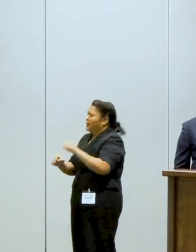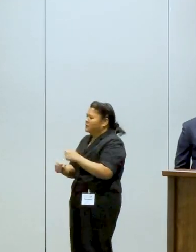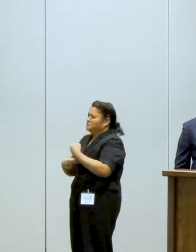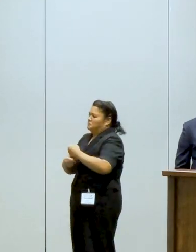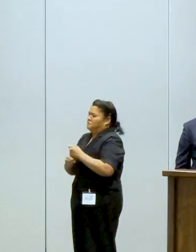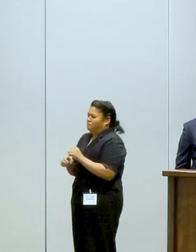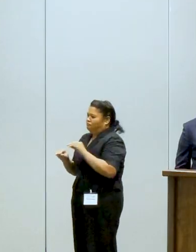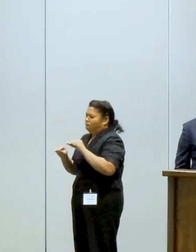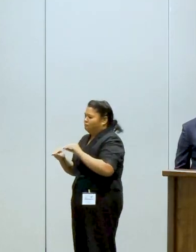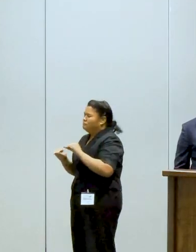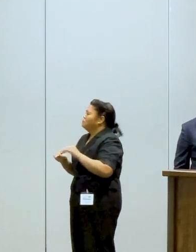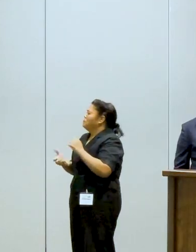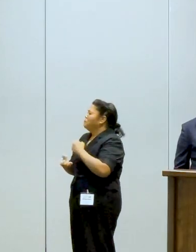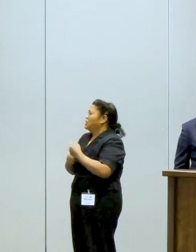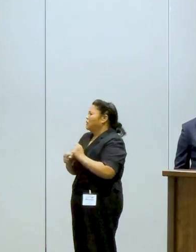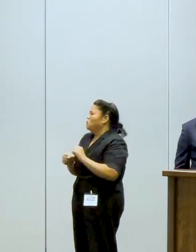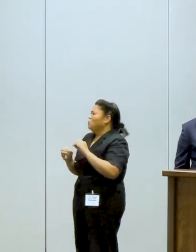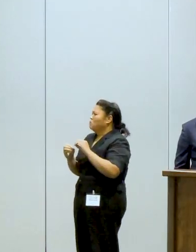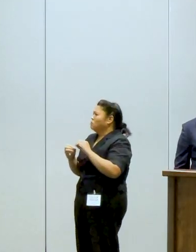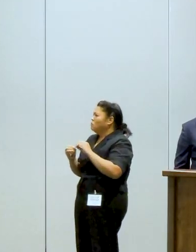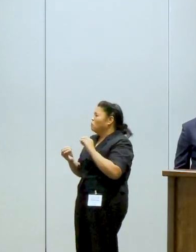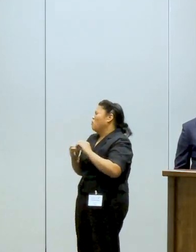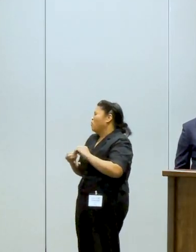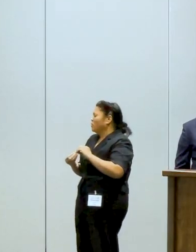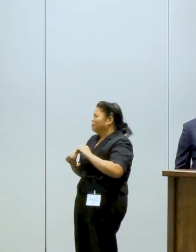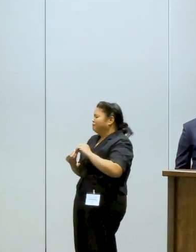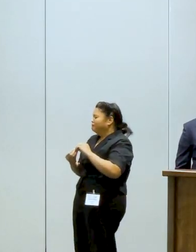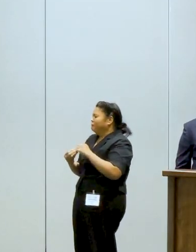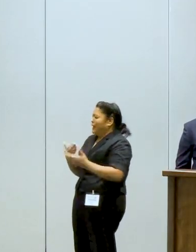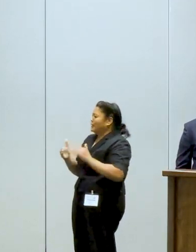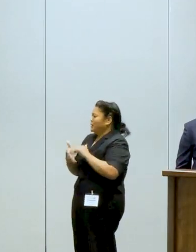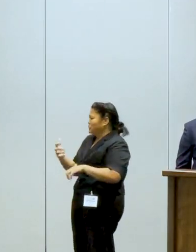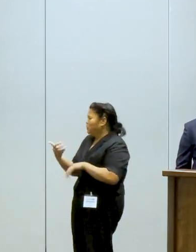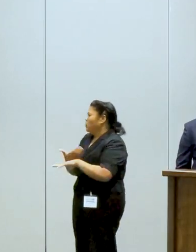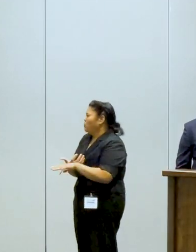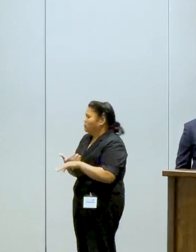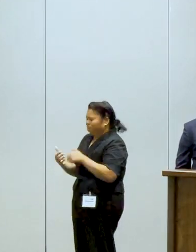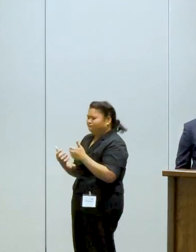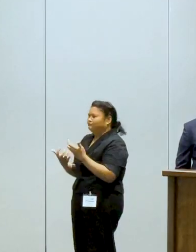accessible and engaging. Next we have lack of adaptive